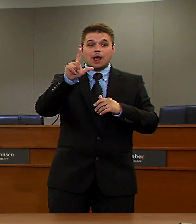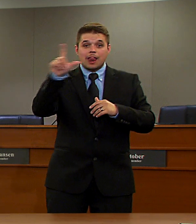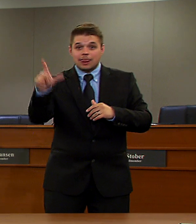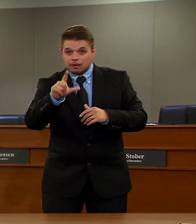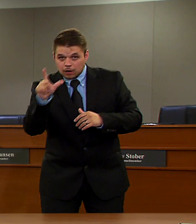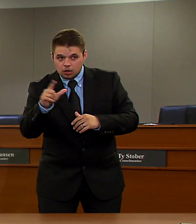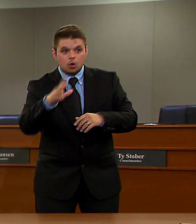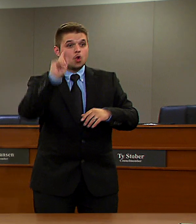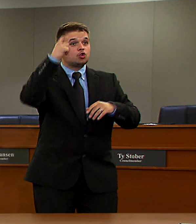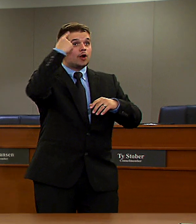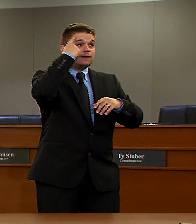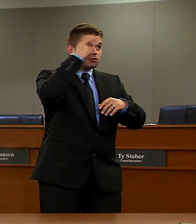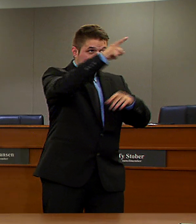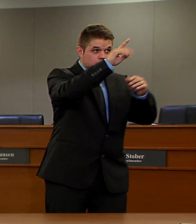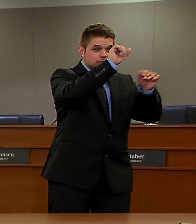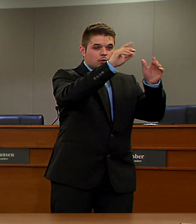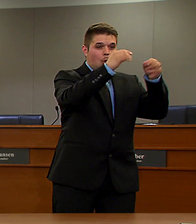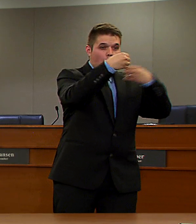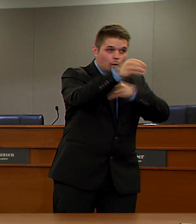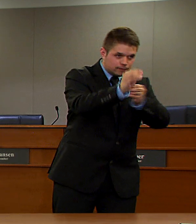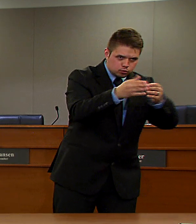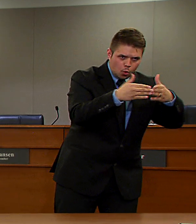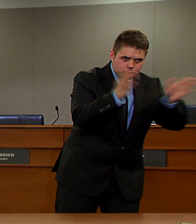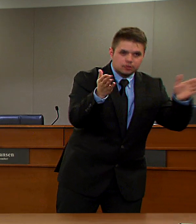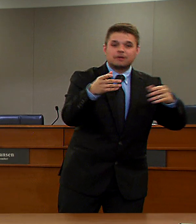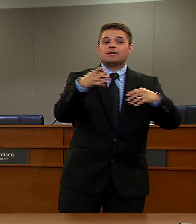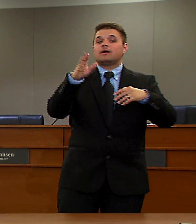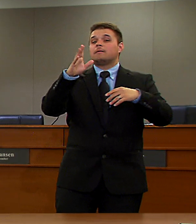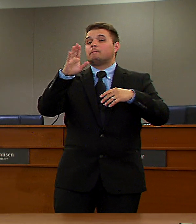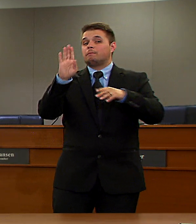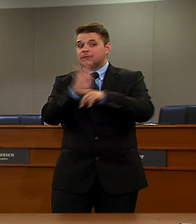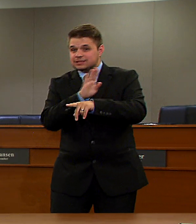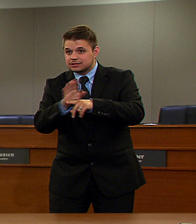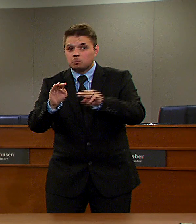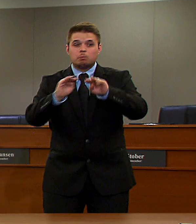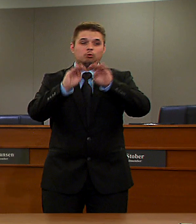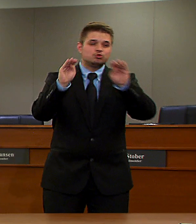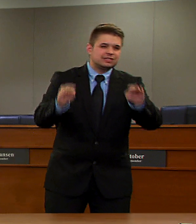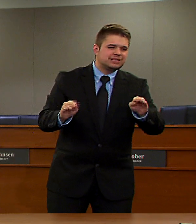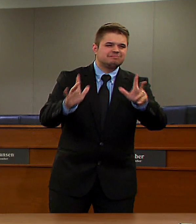businesses, other than nightclubs and events, with more than 50 people.